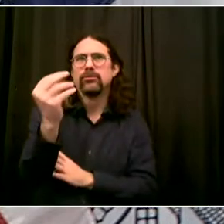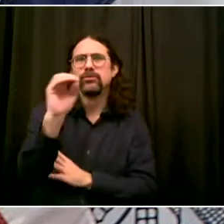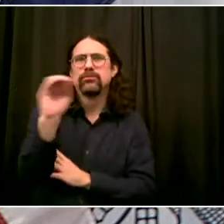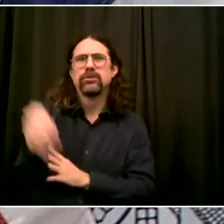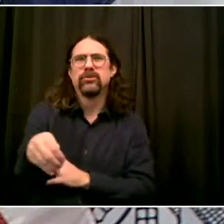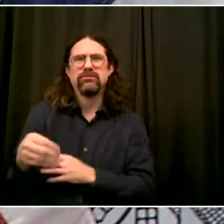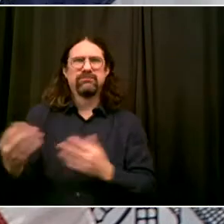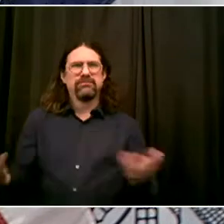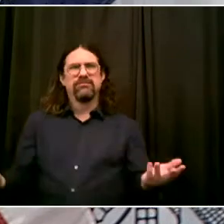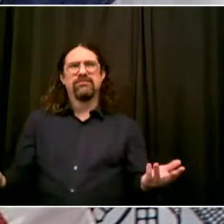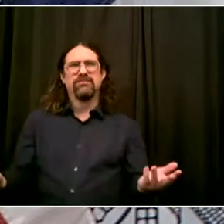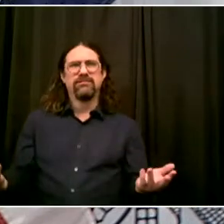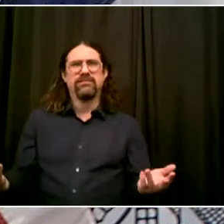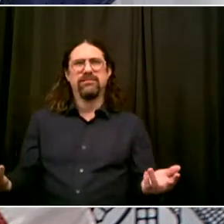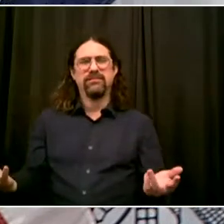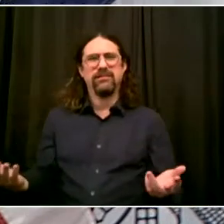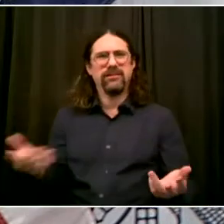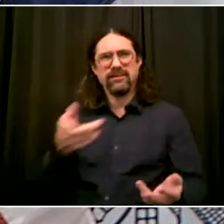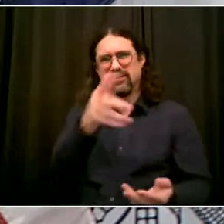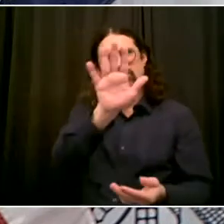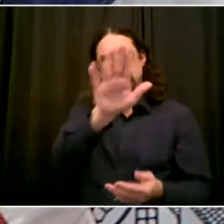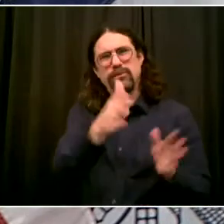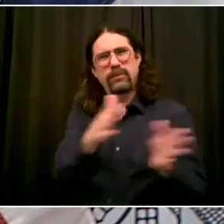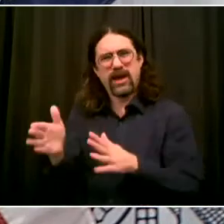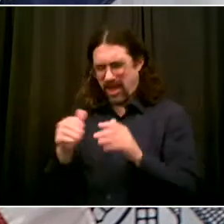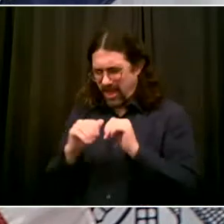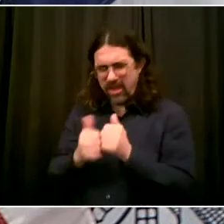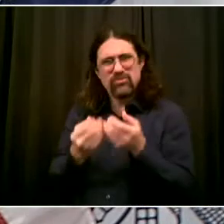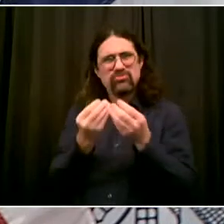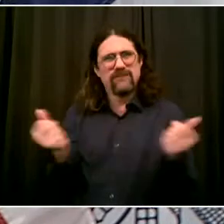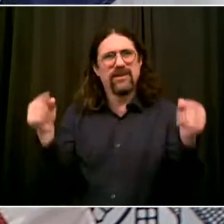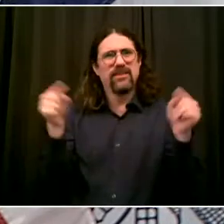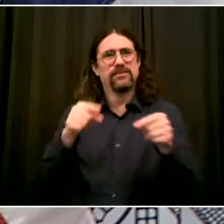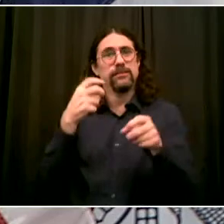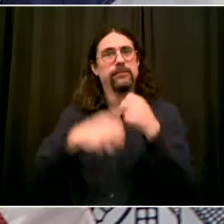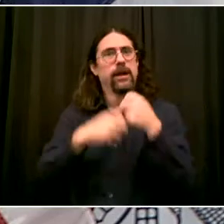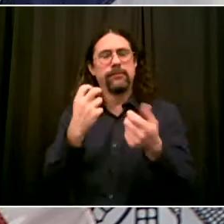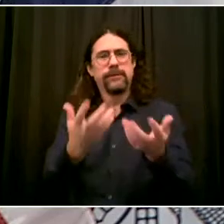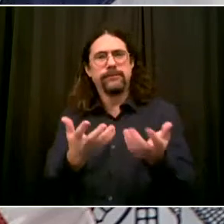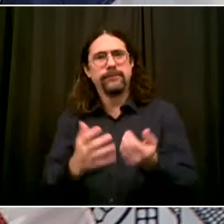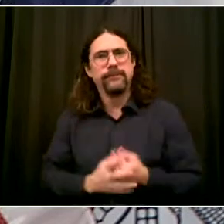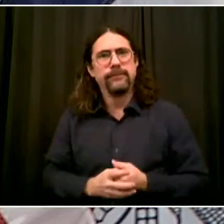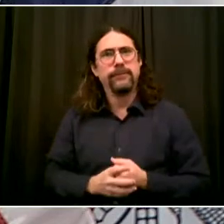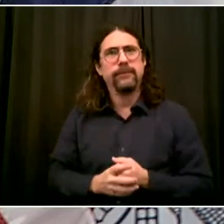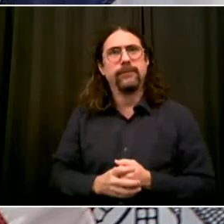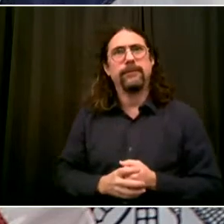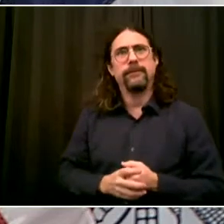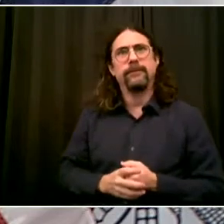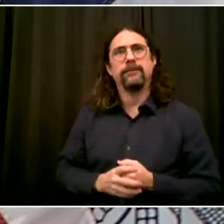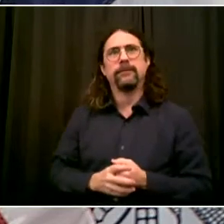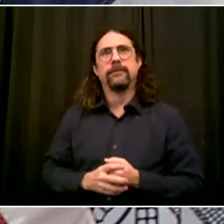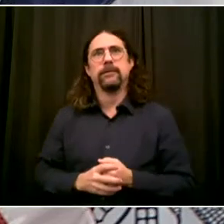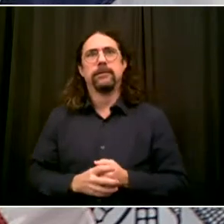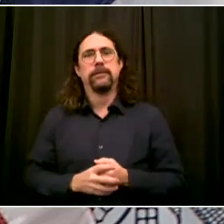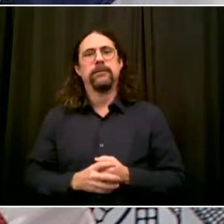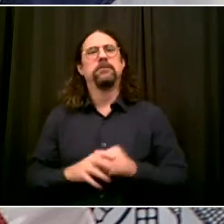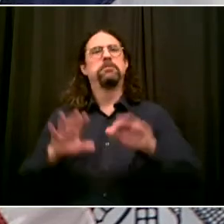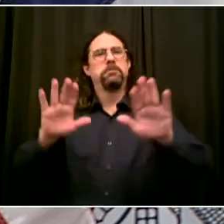THIS. THIIIS S ALL BEEN CAUSE OF THE MASSIVE DISLOCATION OF THIS CORONAVIRUS CRISIS.